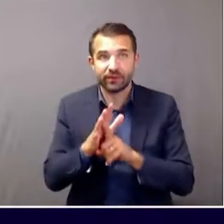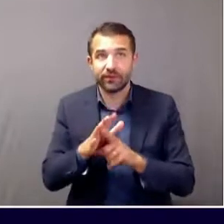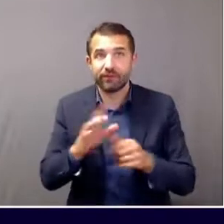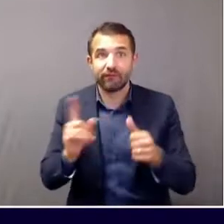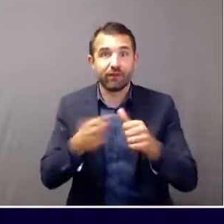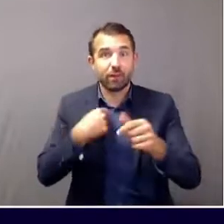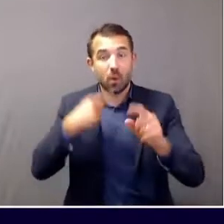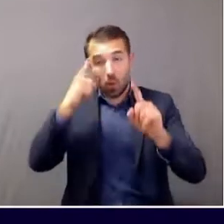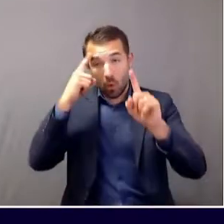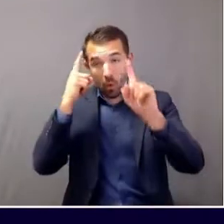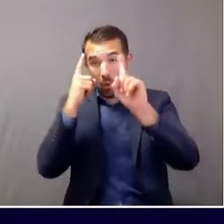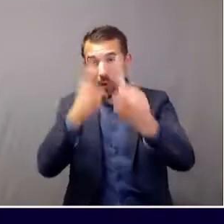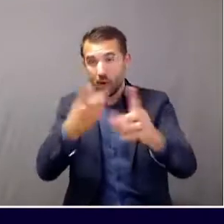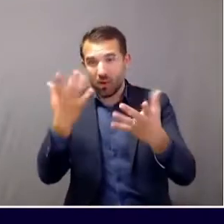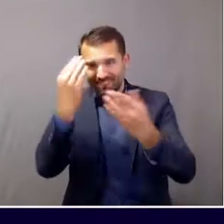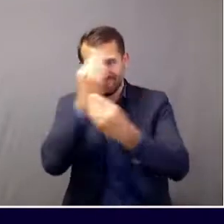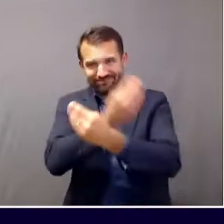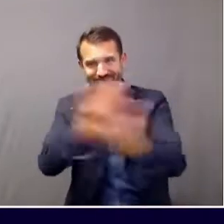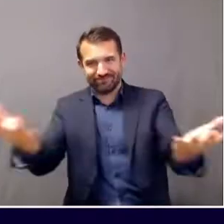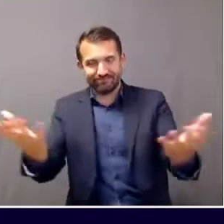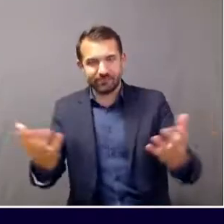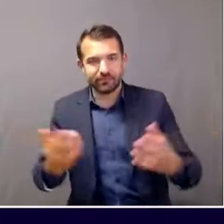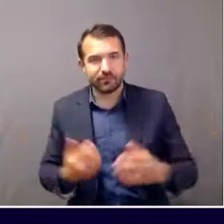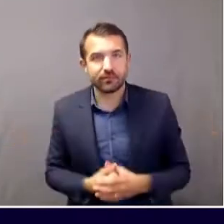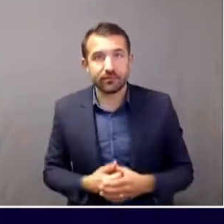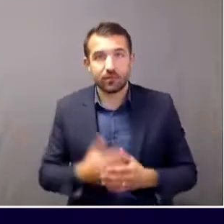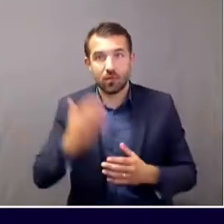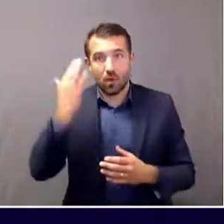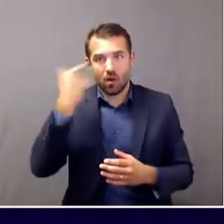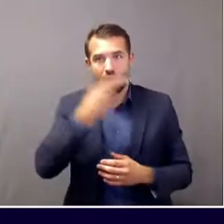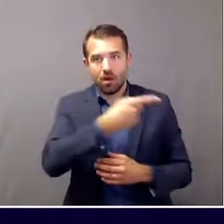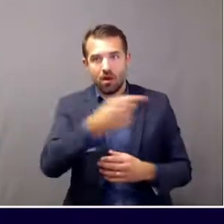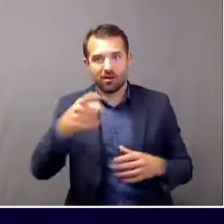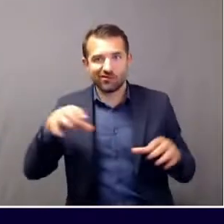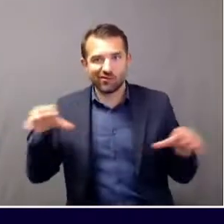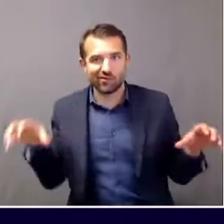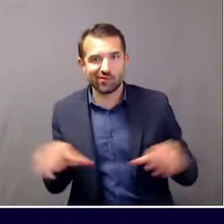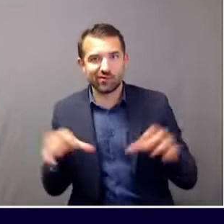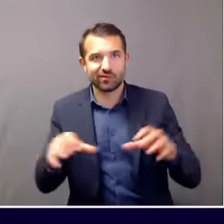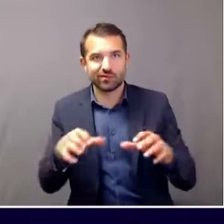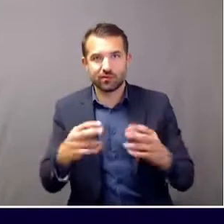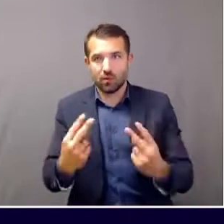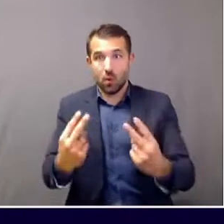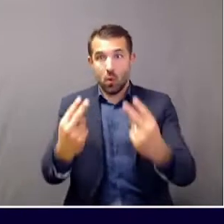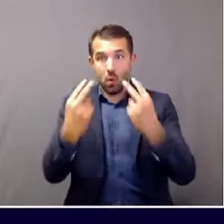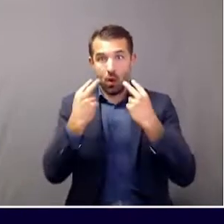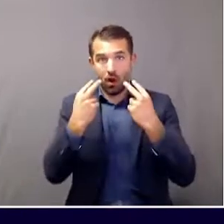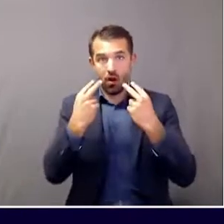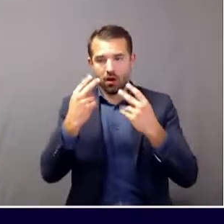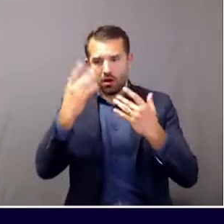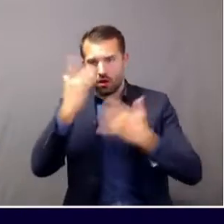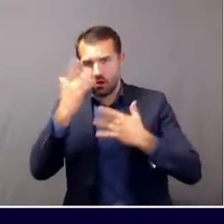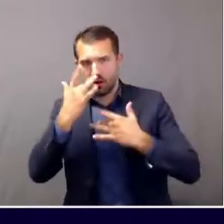public know about that so that they can take steps to monitor